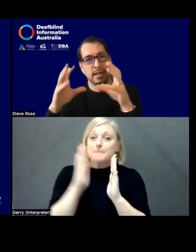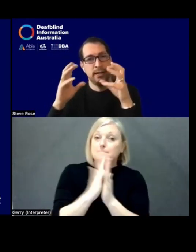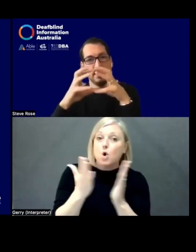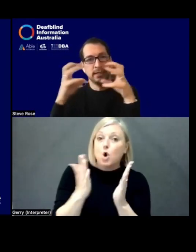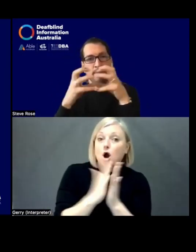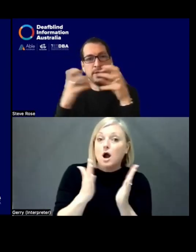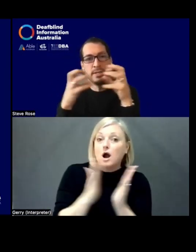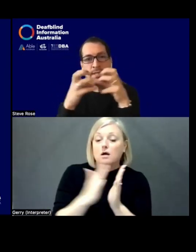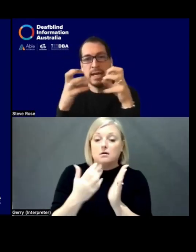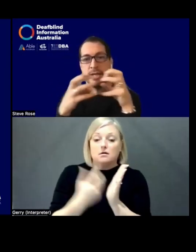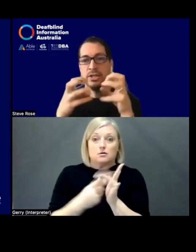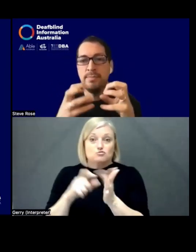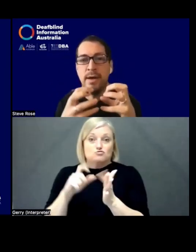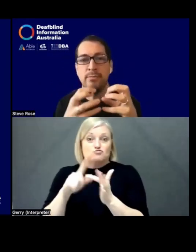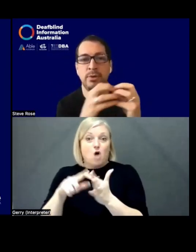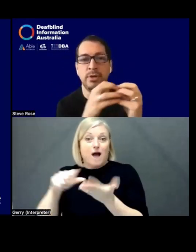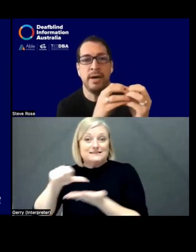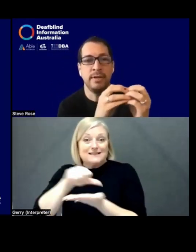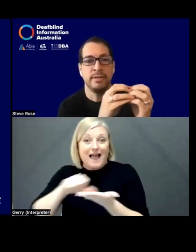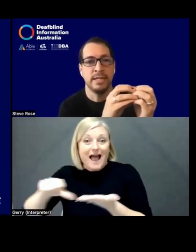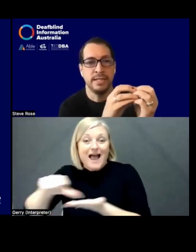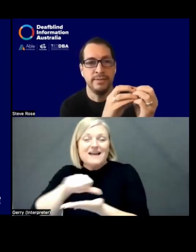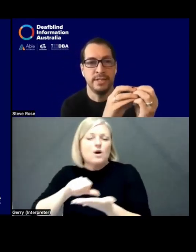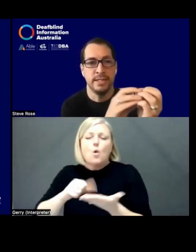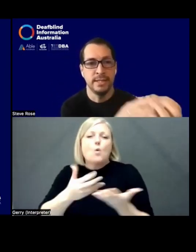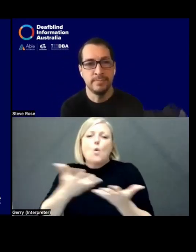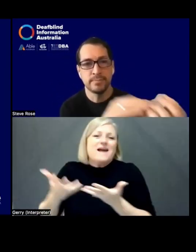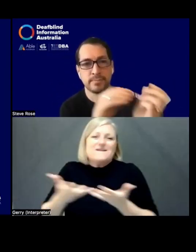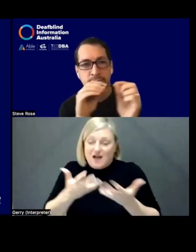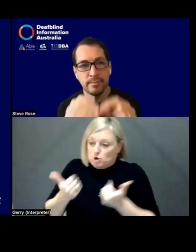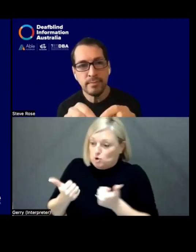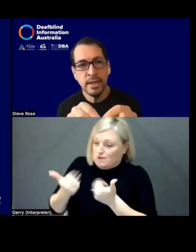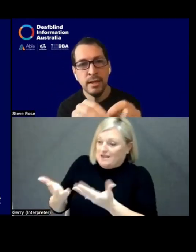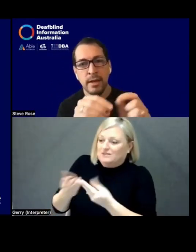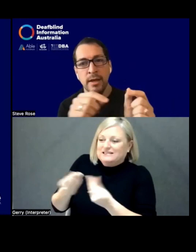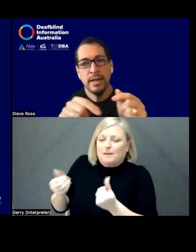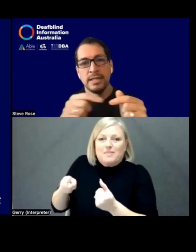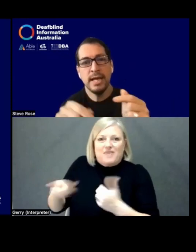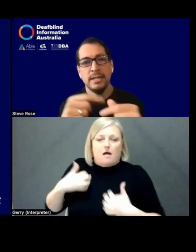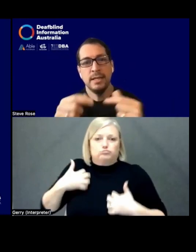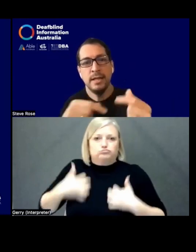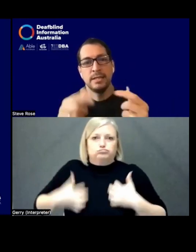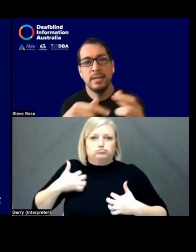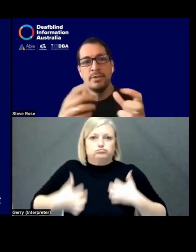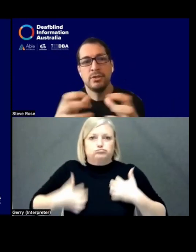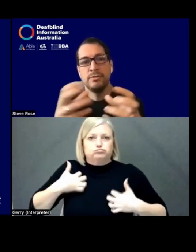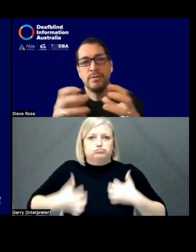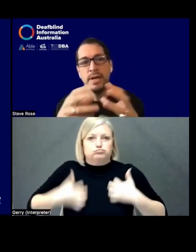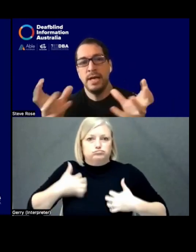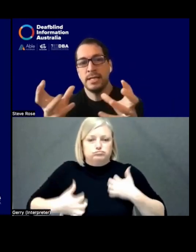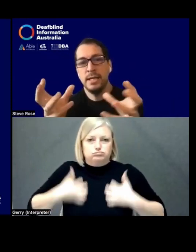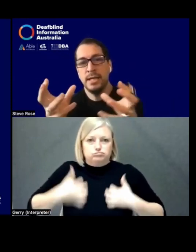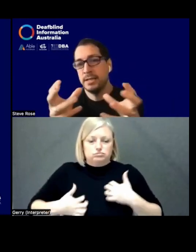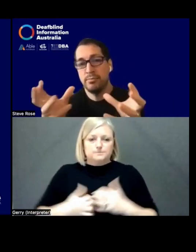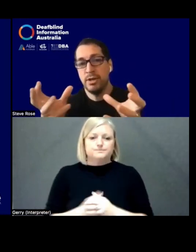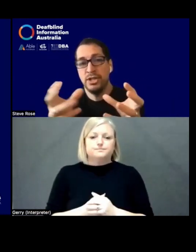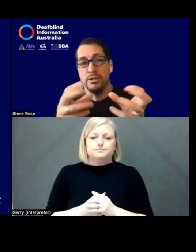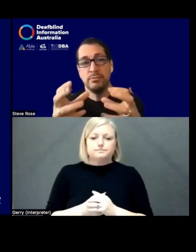there's something that's tactually memorable about those activities. There's then some sort of expression,